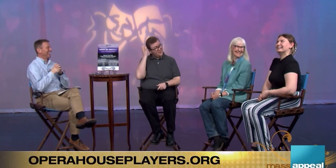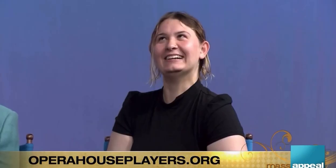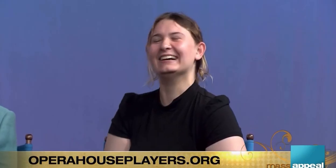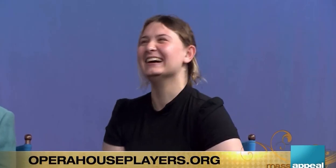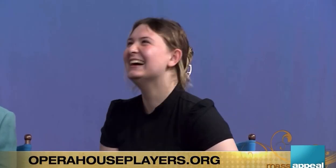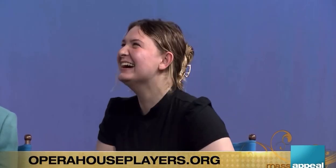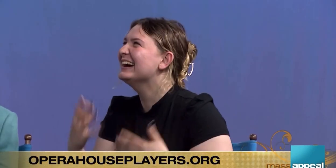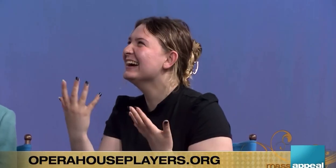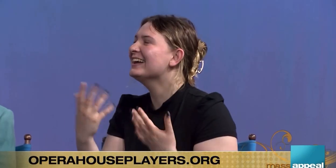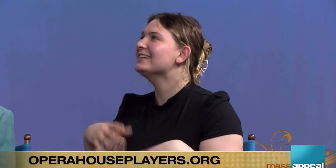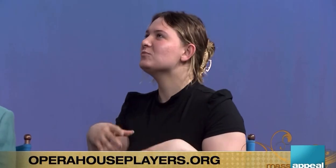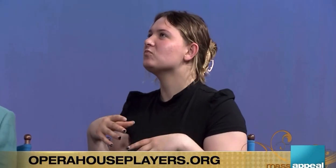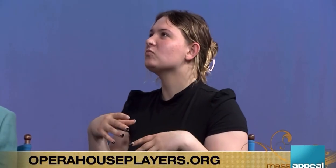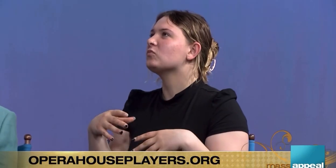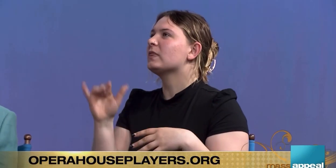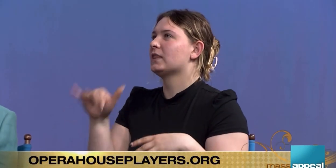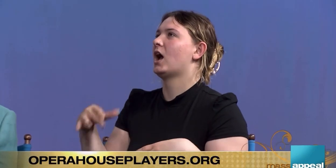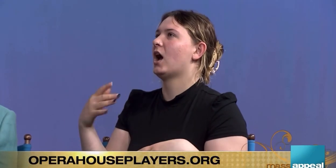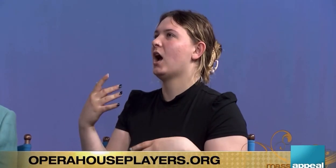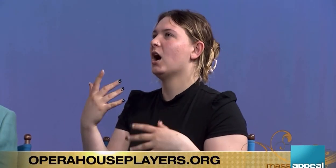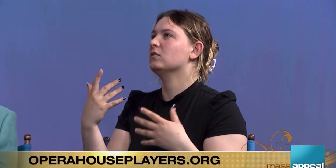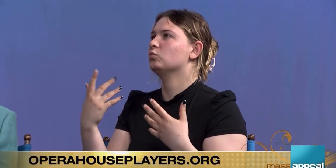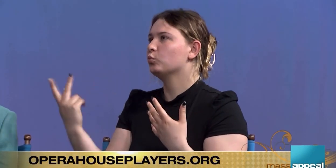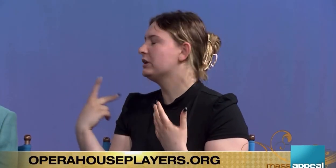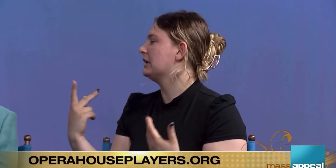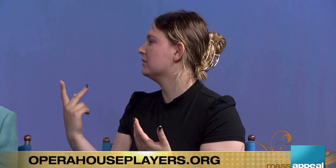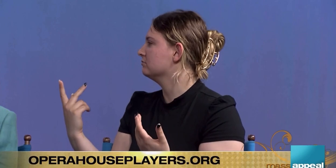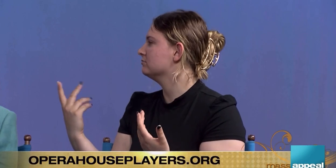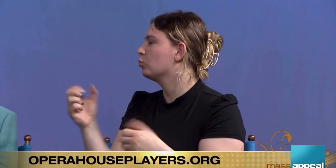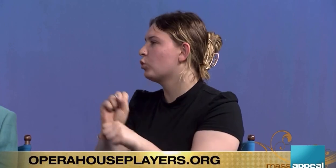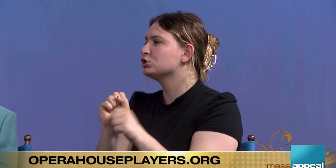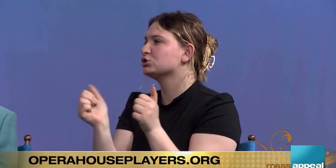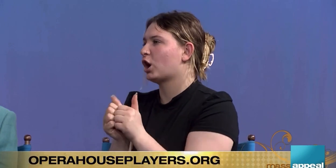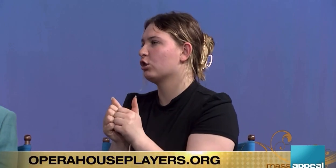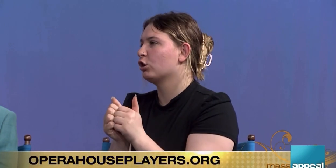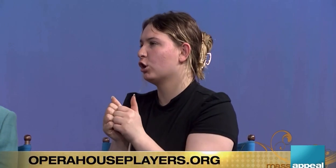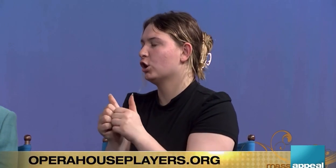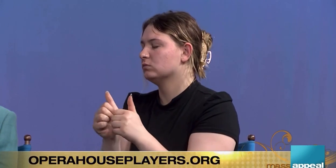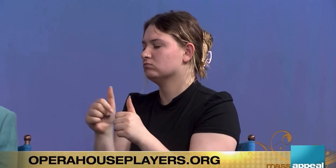Quite a lot, quite a lot. We work together